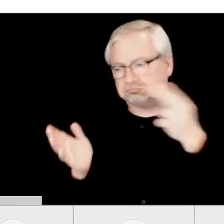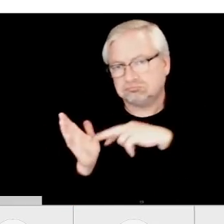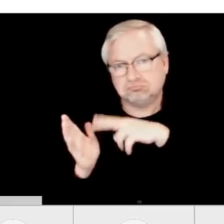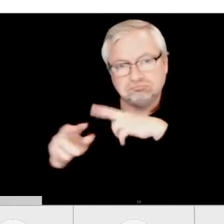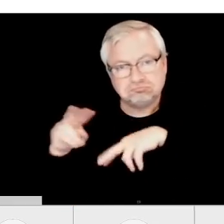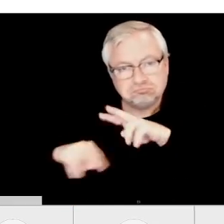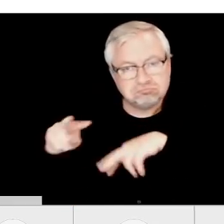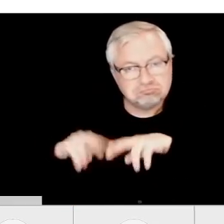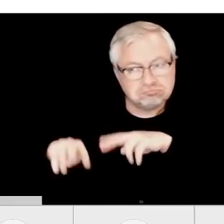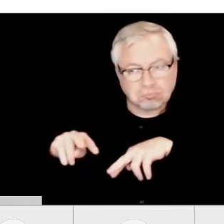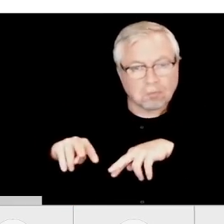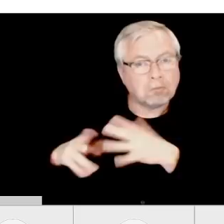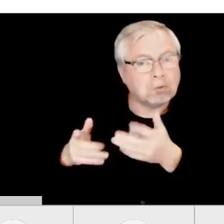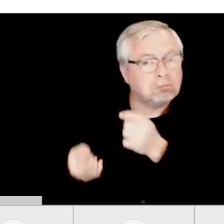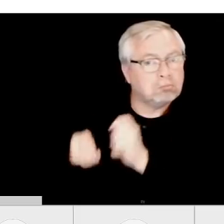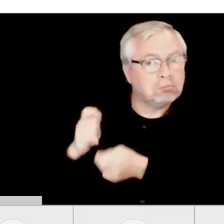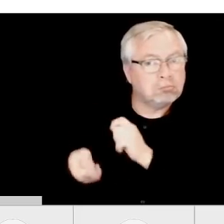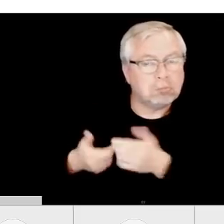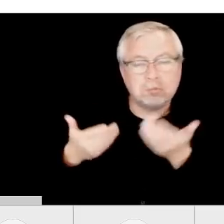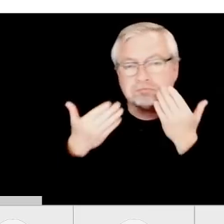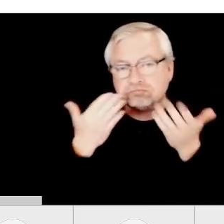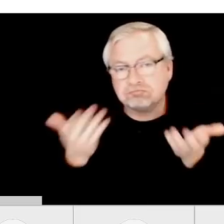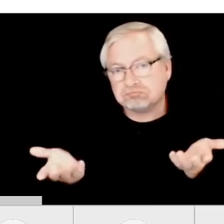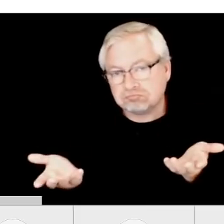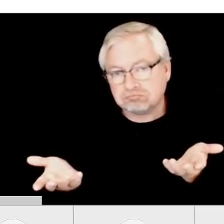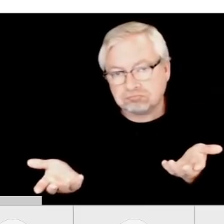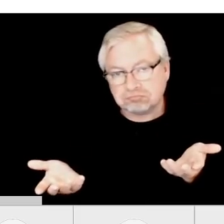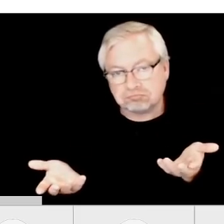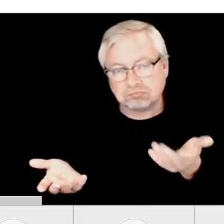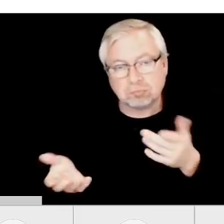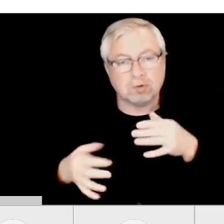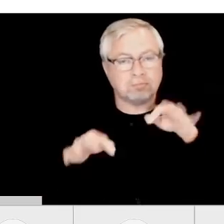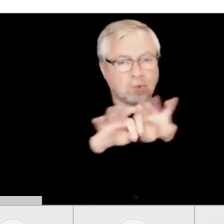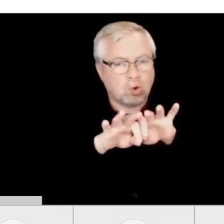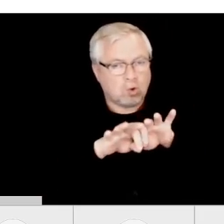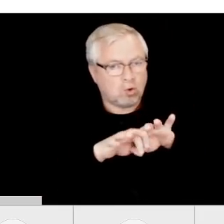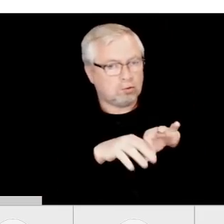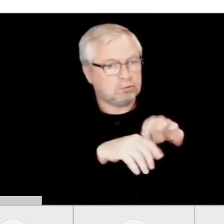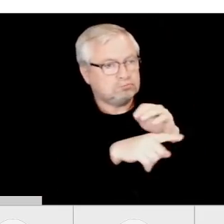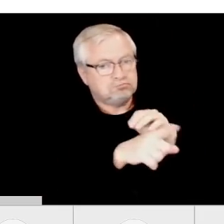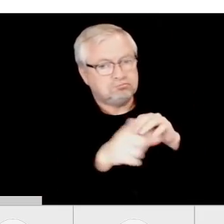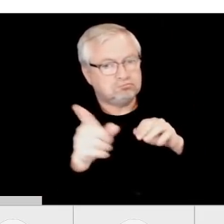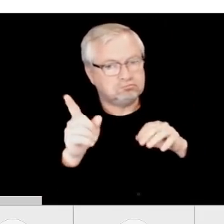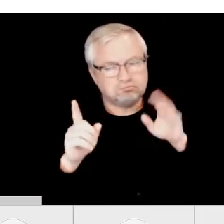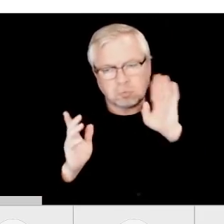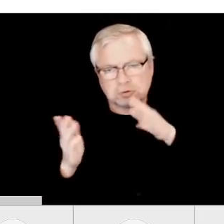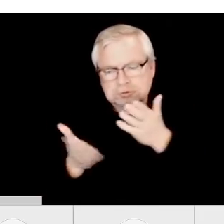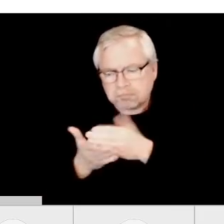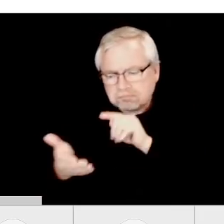So fundamentally flawed is strong, and it's really about making decisions